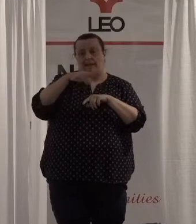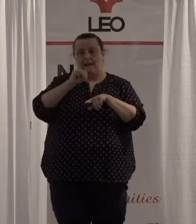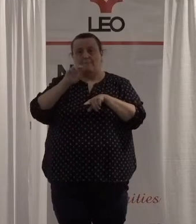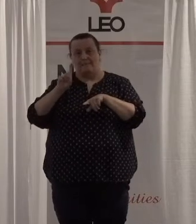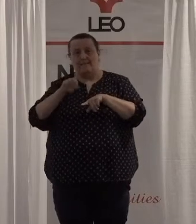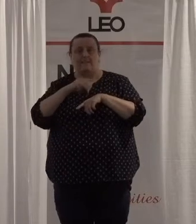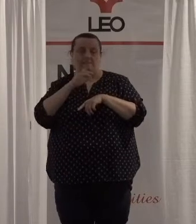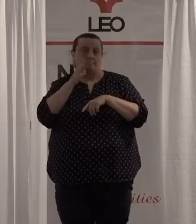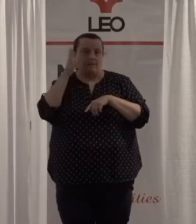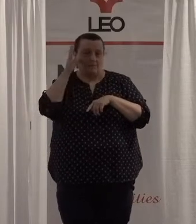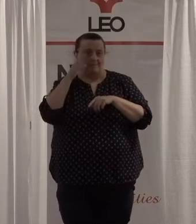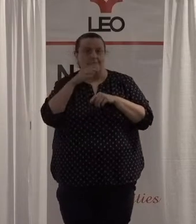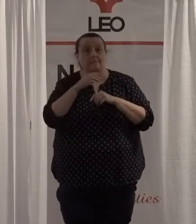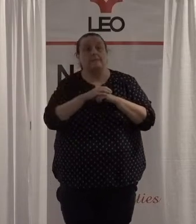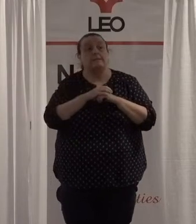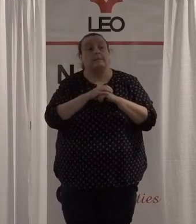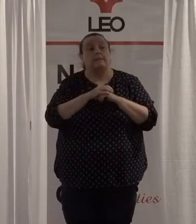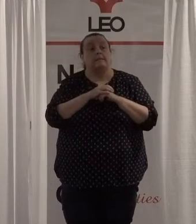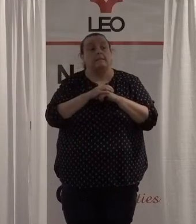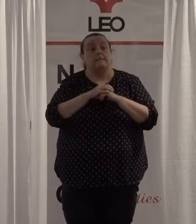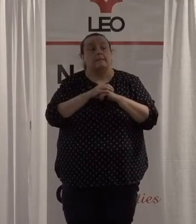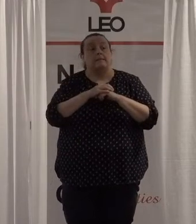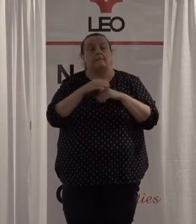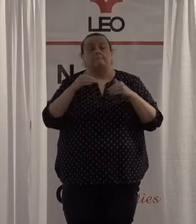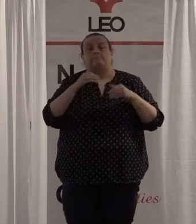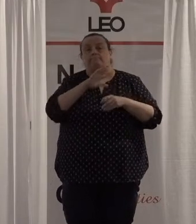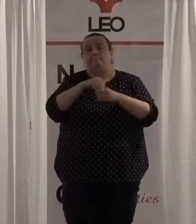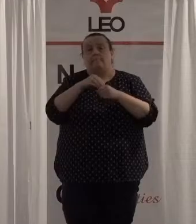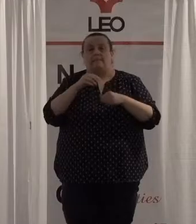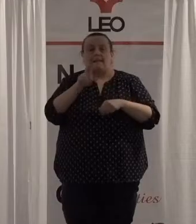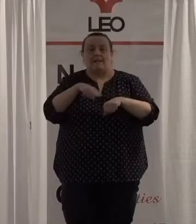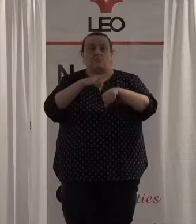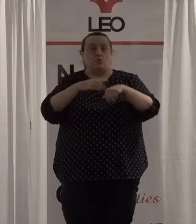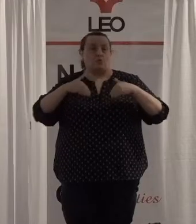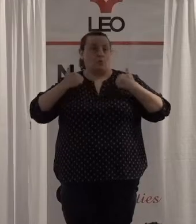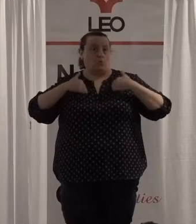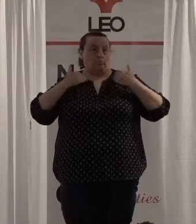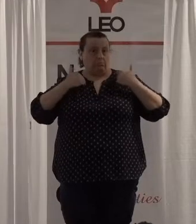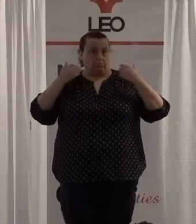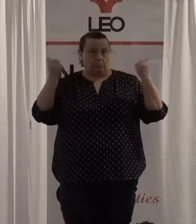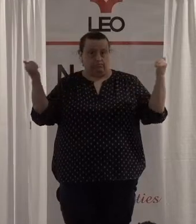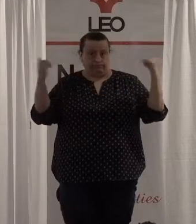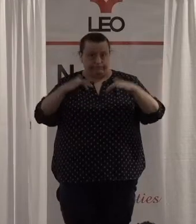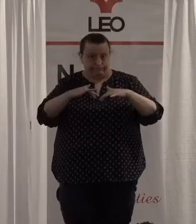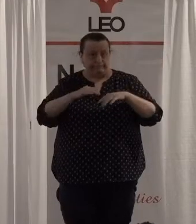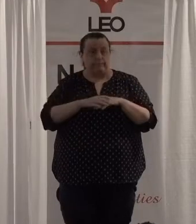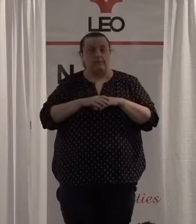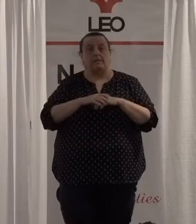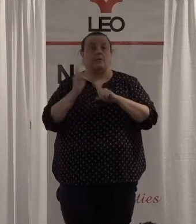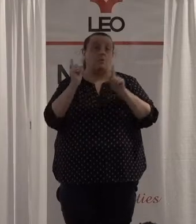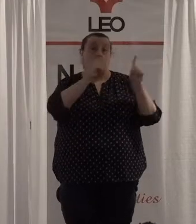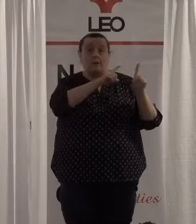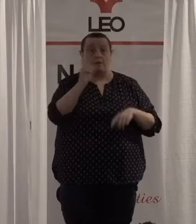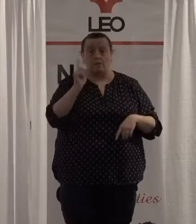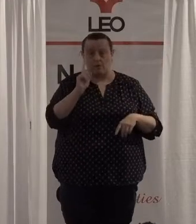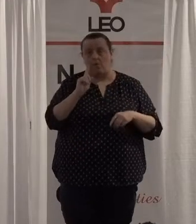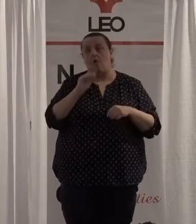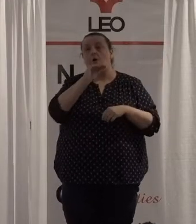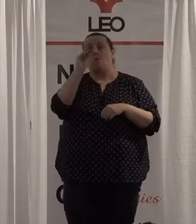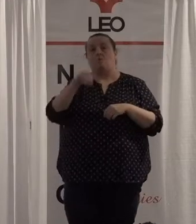AND PARTICIPATED IN NATIONAL YOUTH FORUM WHICH TOOK HIM TO OTTAWA WHERE HE ADVOCATED FOR PROGRAMS TO BE DEVELOPED